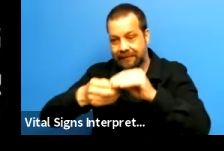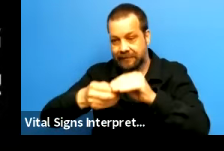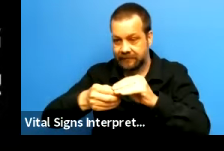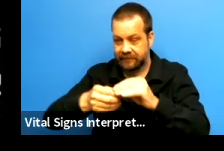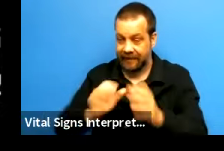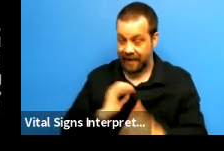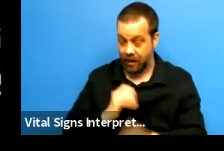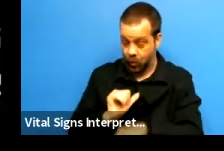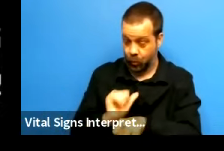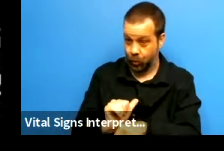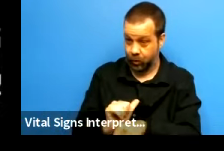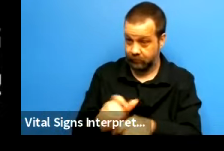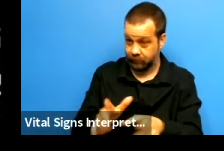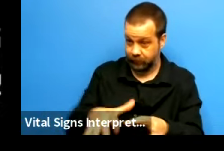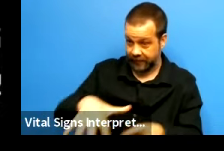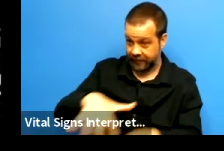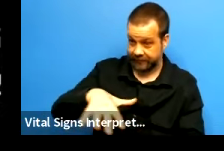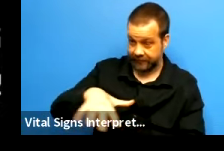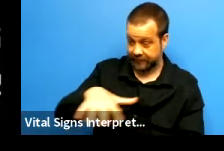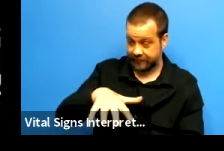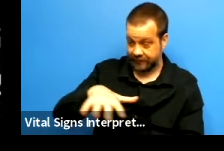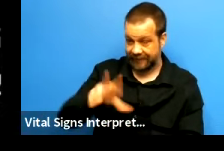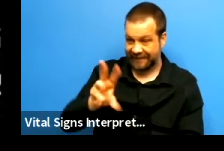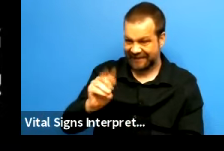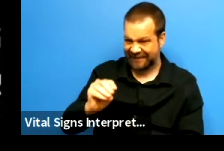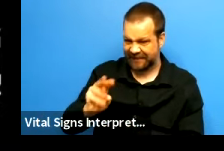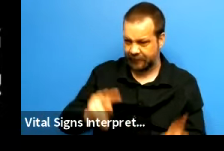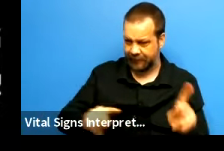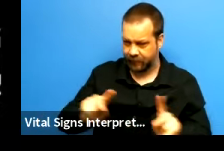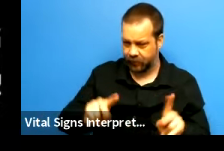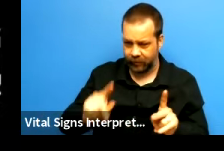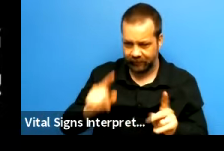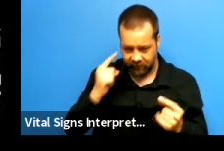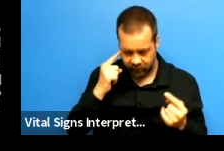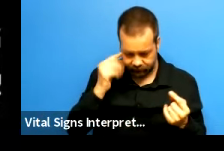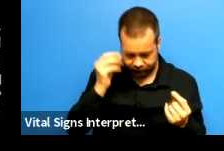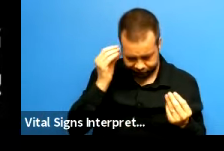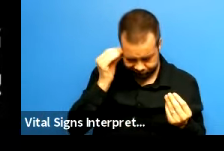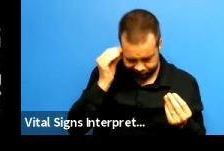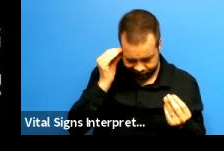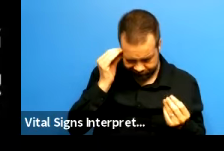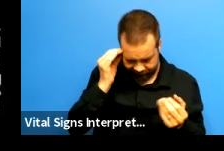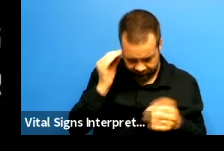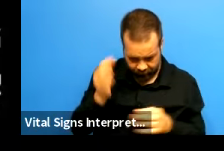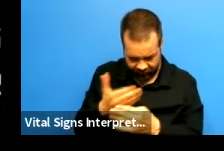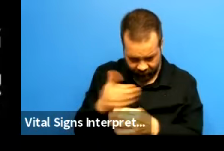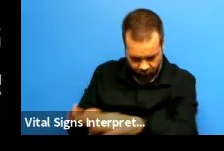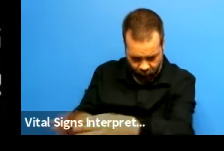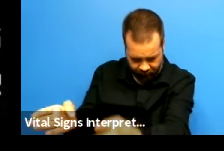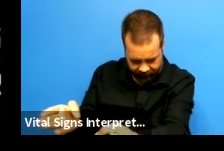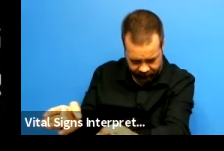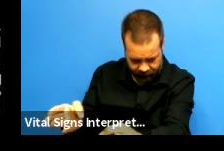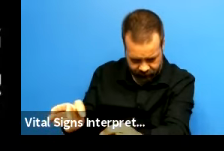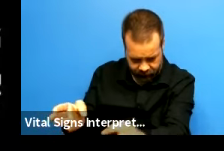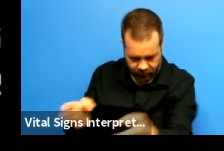we have thought about our business plan for reopening and thinking about how we address preparedness